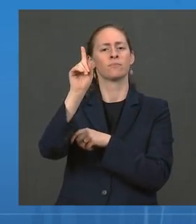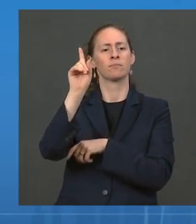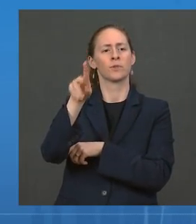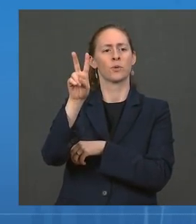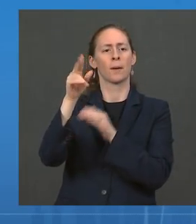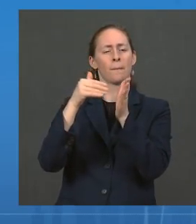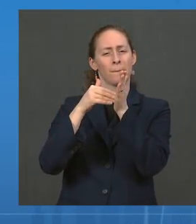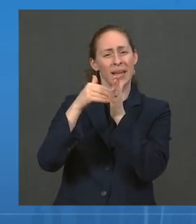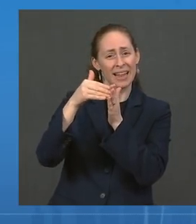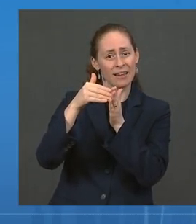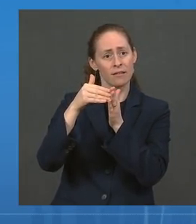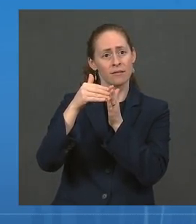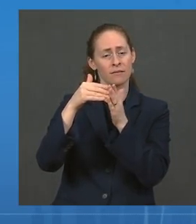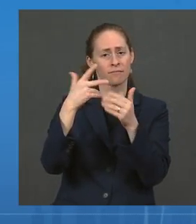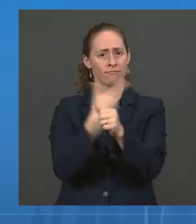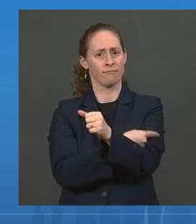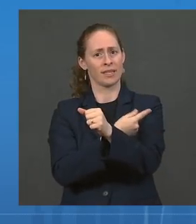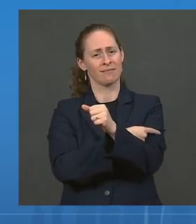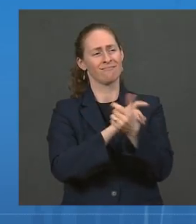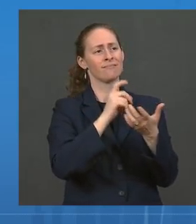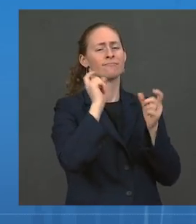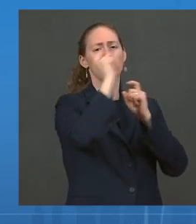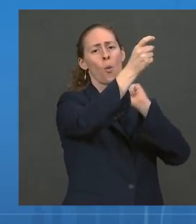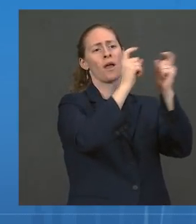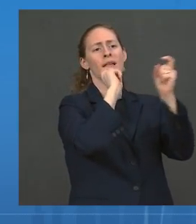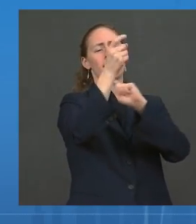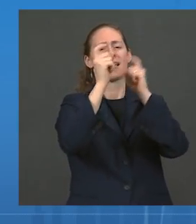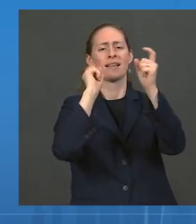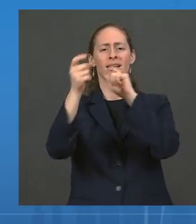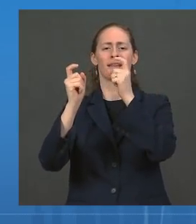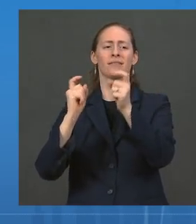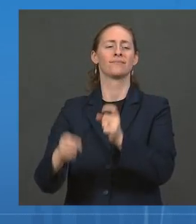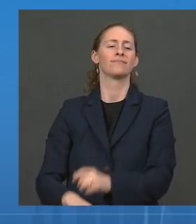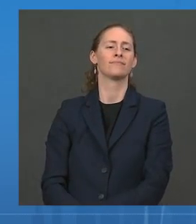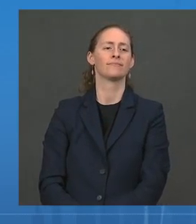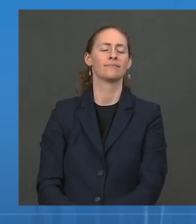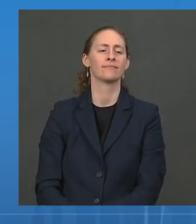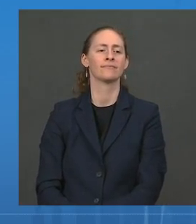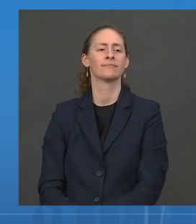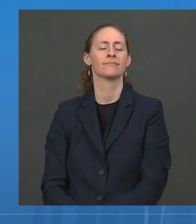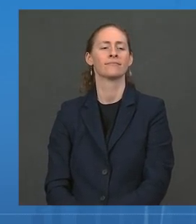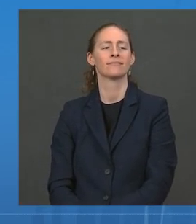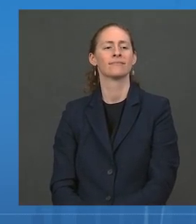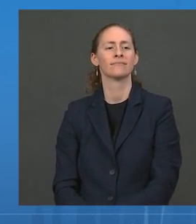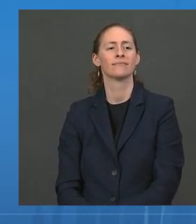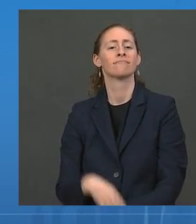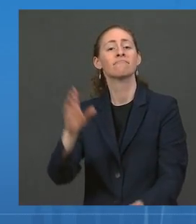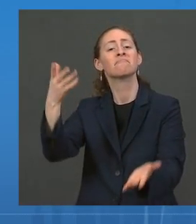For every one shot we've administered here in the United States, we're donating about three doses to people around the world.